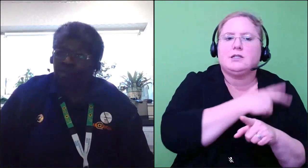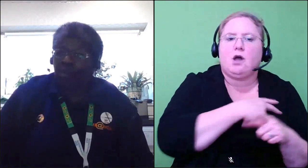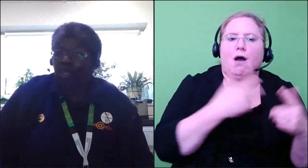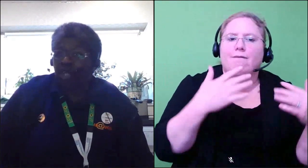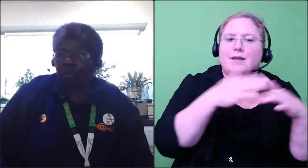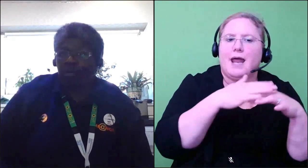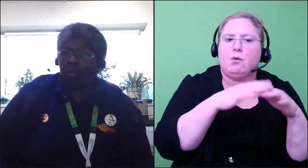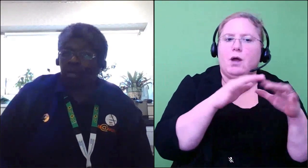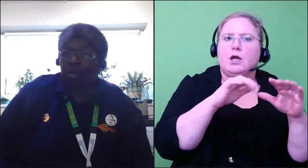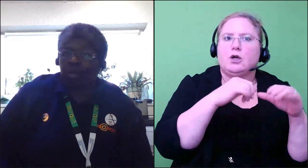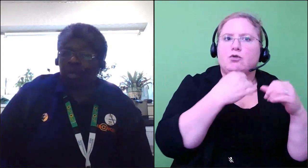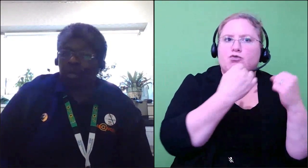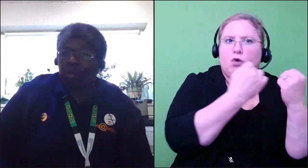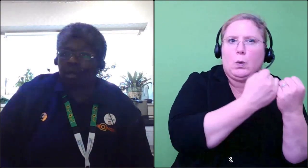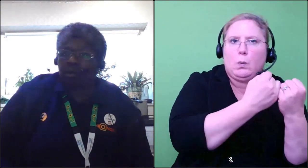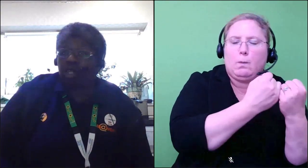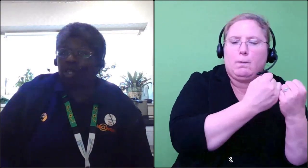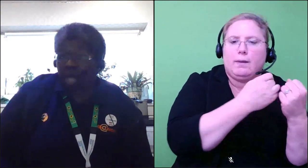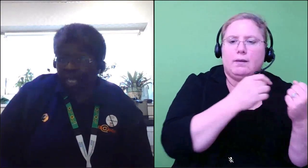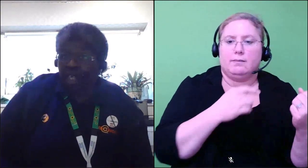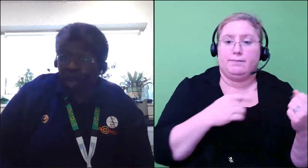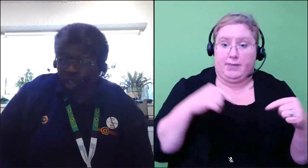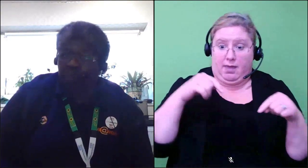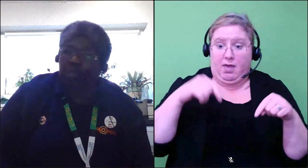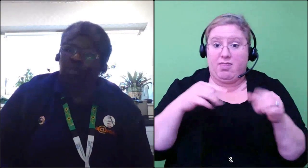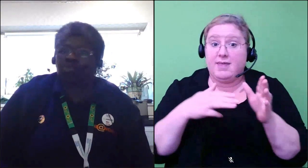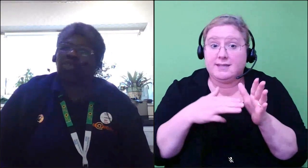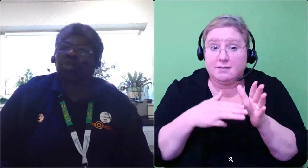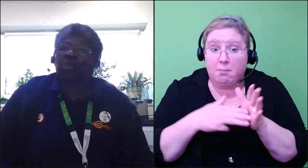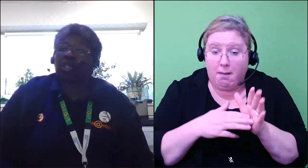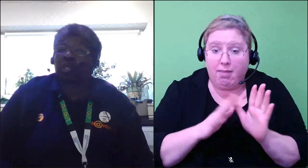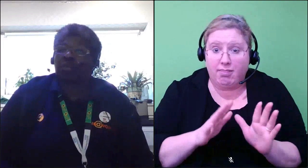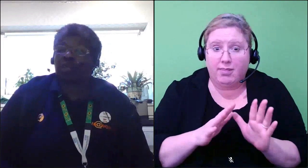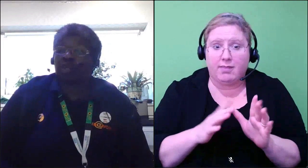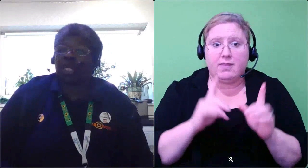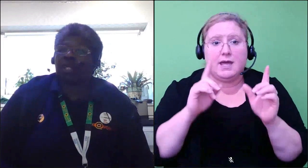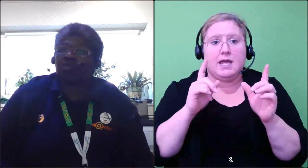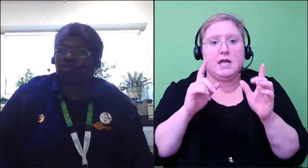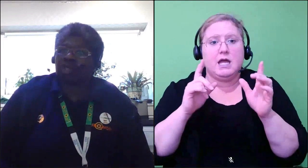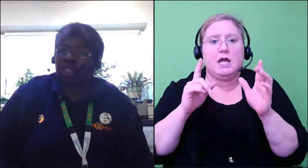This month alone the United Hospital Trust, which is one of the other Lincoln trusts in